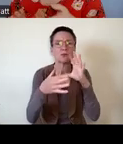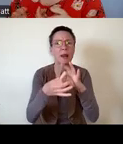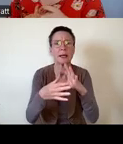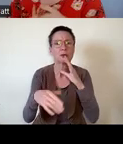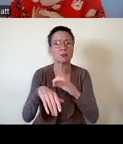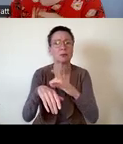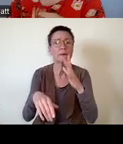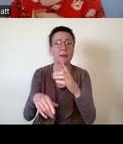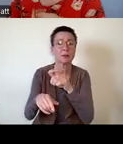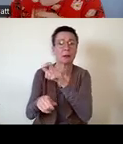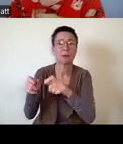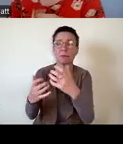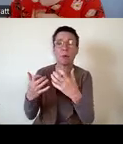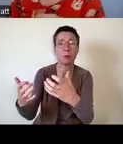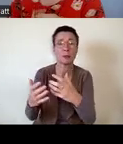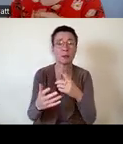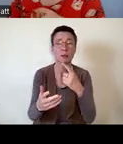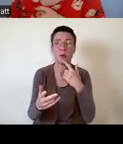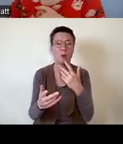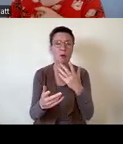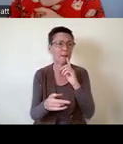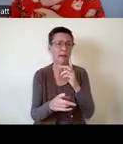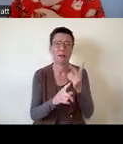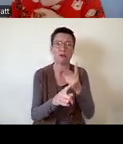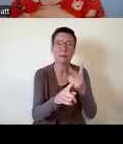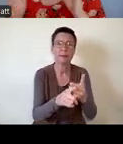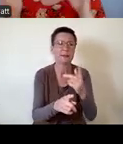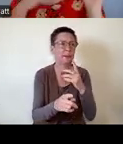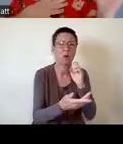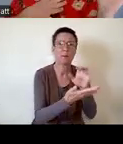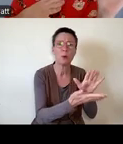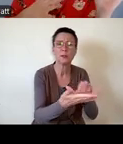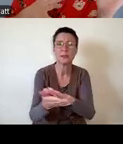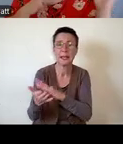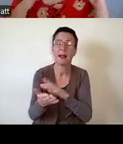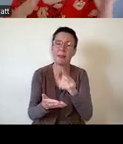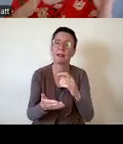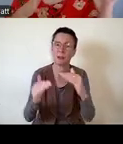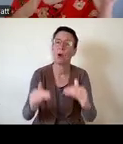It might be content that's very obviously duplicate. You're putting it everywhere. That's low-quality posts.